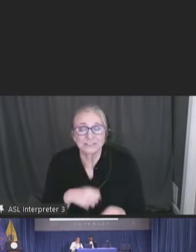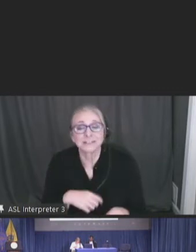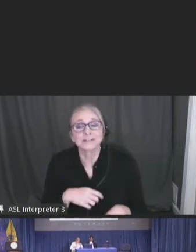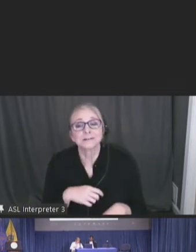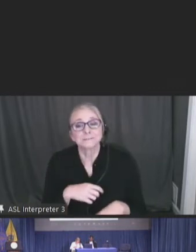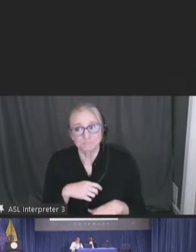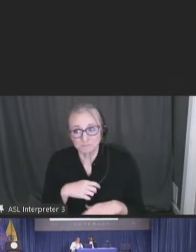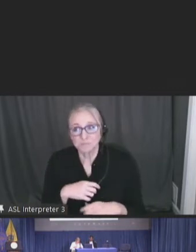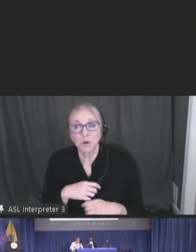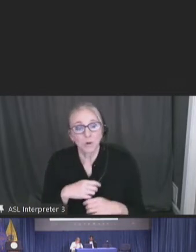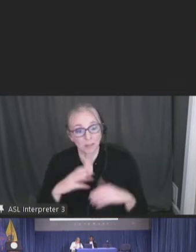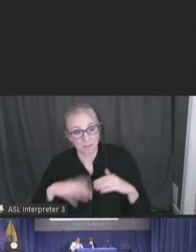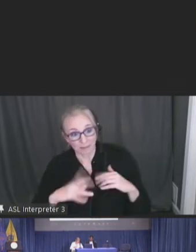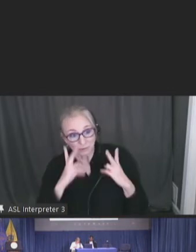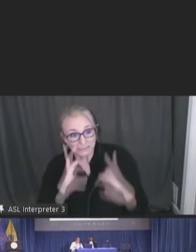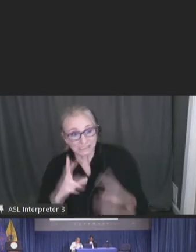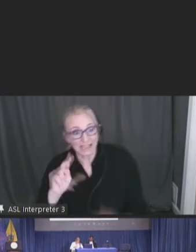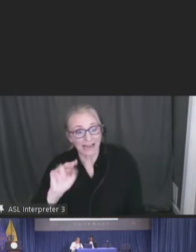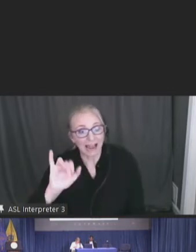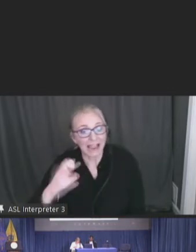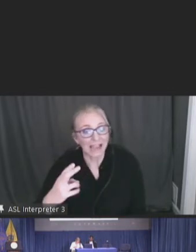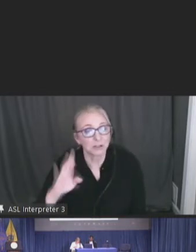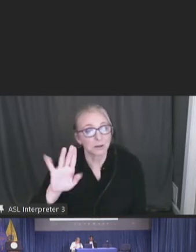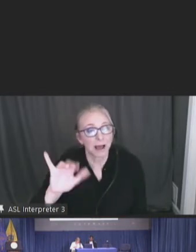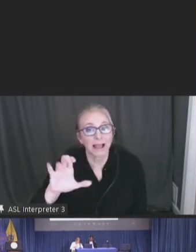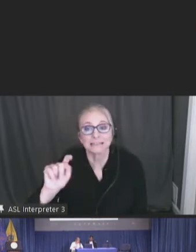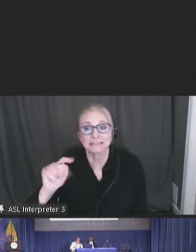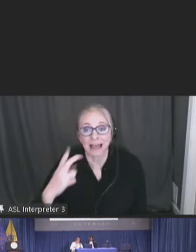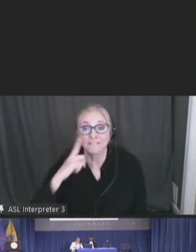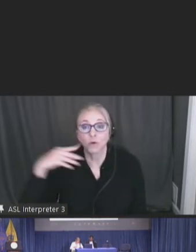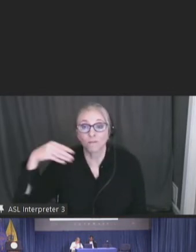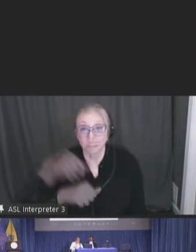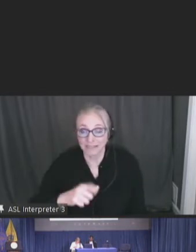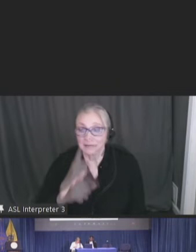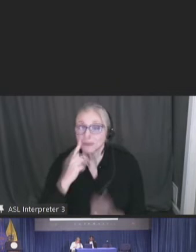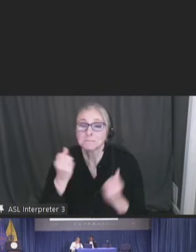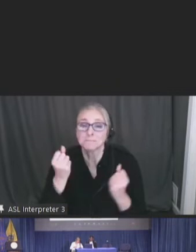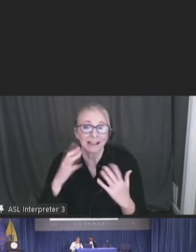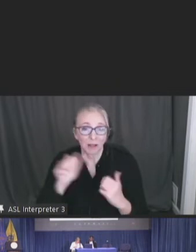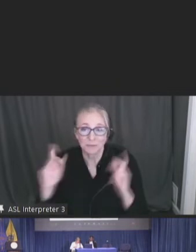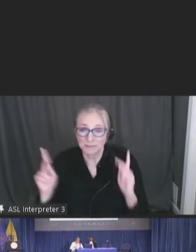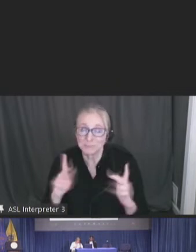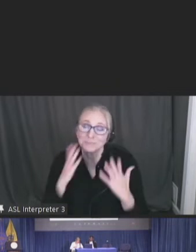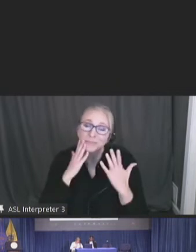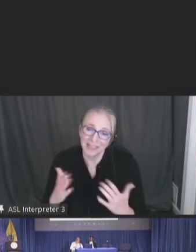at the bottom is NIH and BioNTech, for funding, and many other people. Okay. Thank you very much.